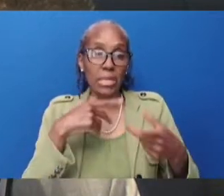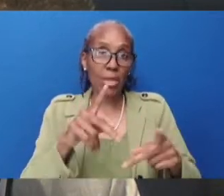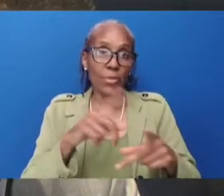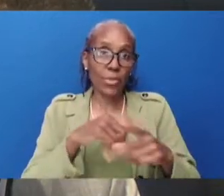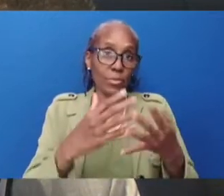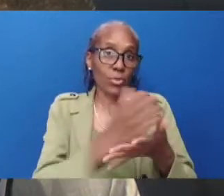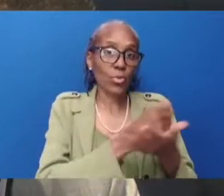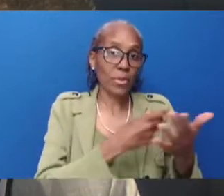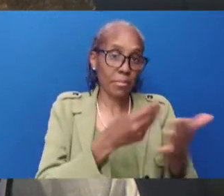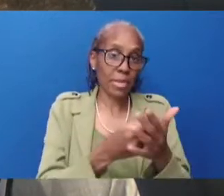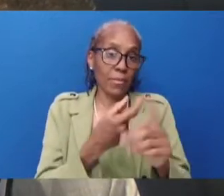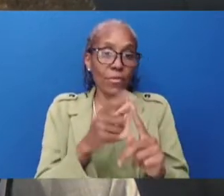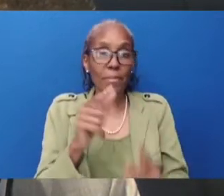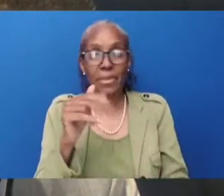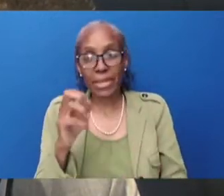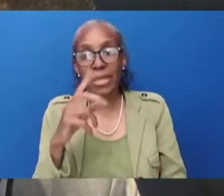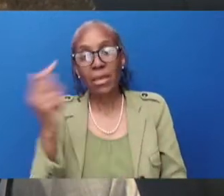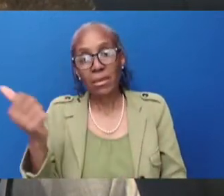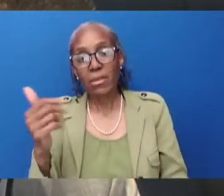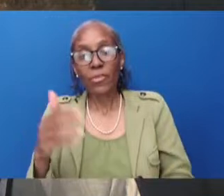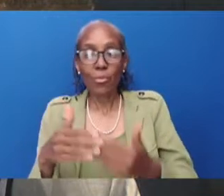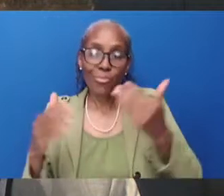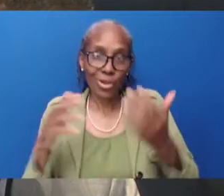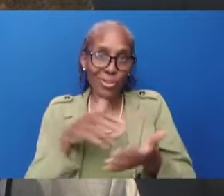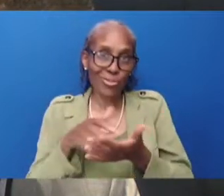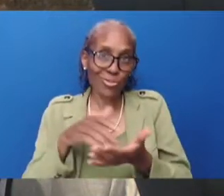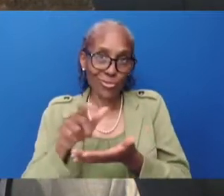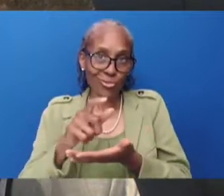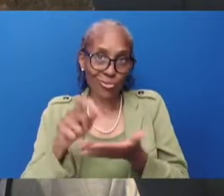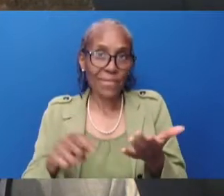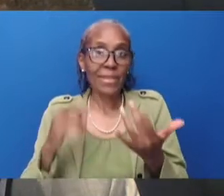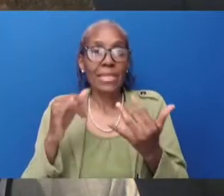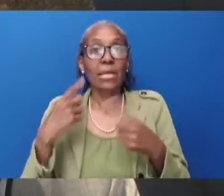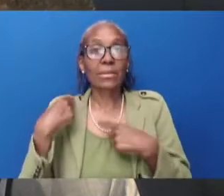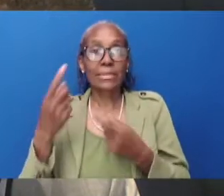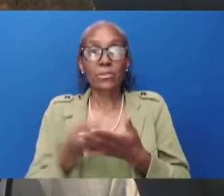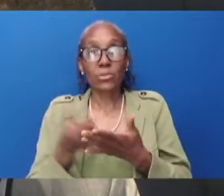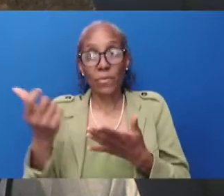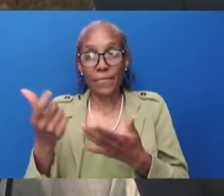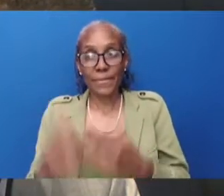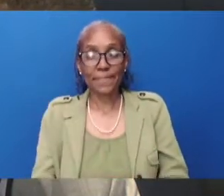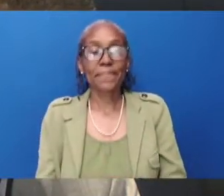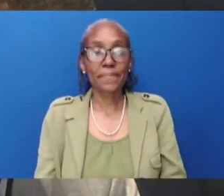CAN HAOLS OLINTEREST IN A BUSINESS THAT WOULD ALLOW